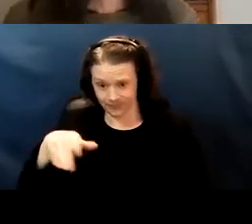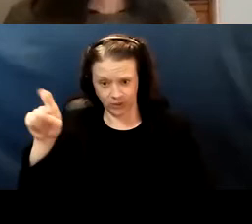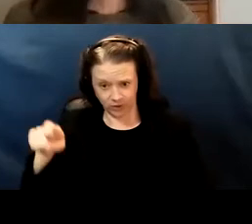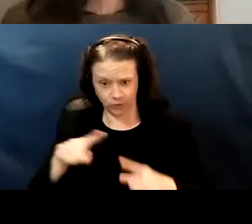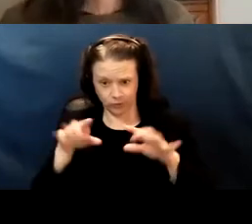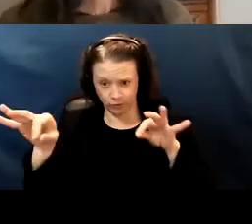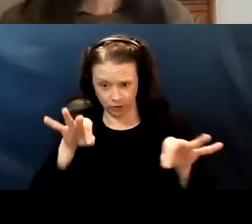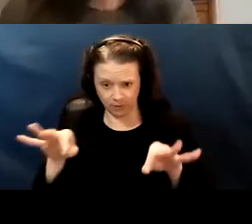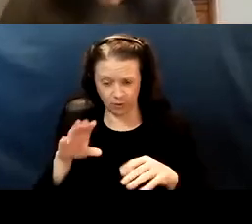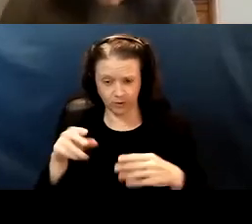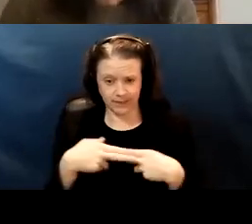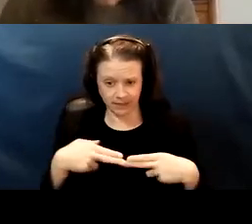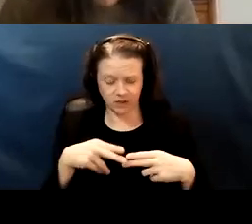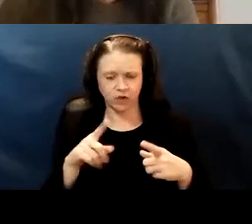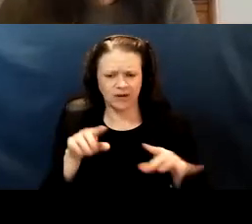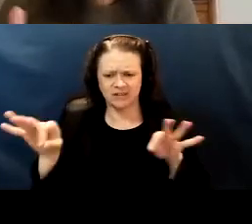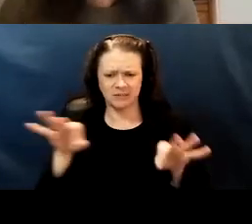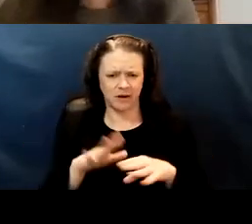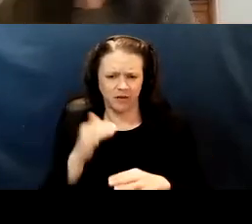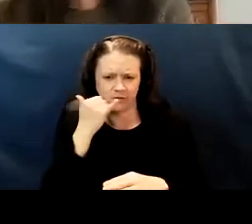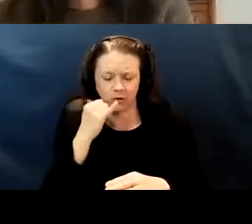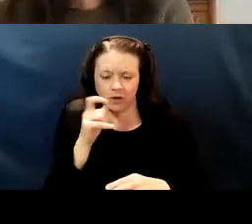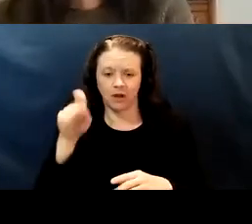explain to them even over the phone, doesn't have to take a long